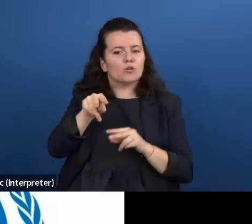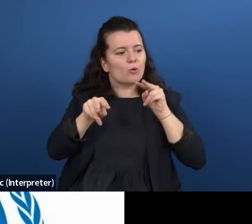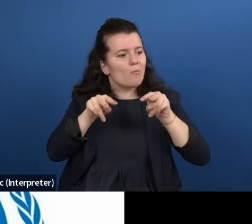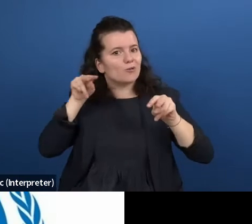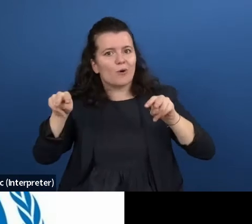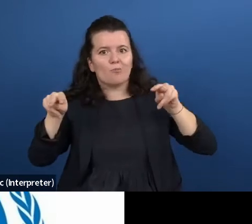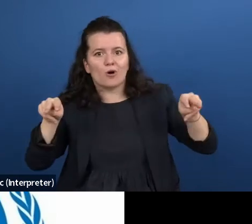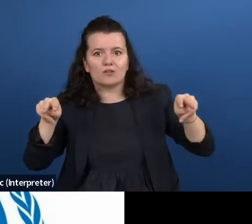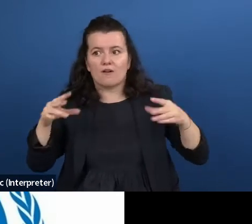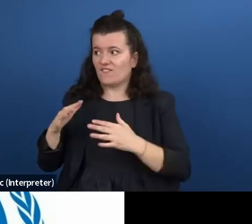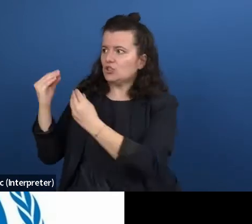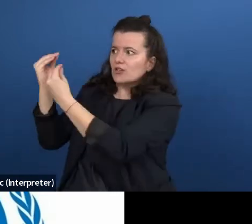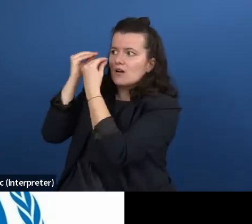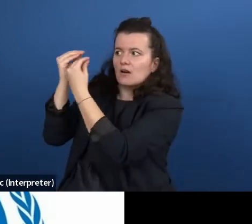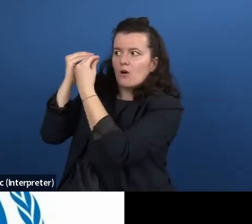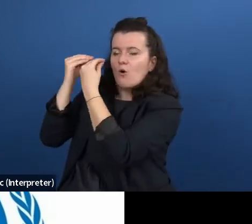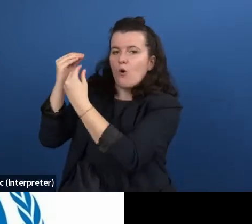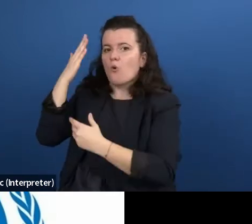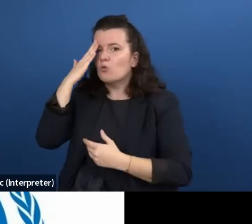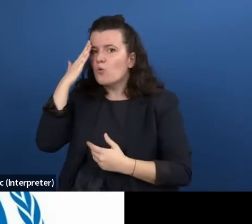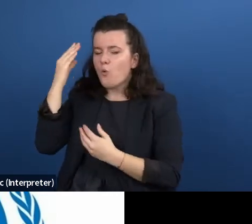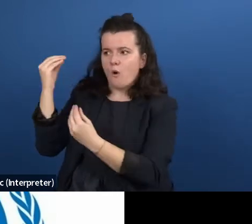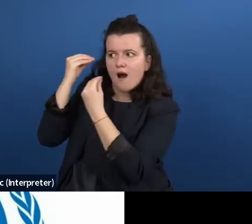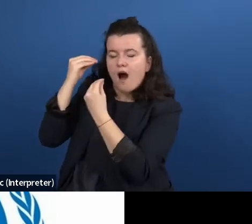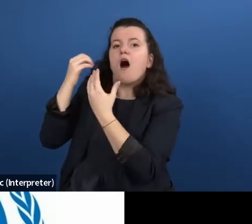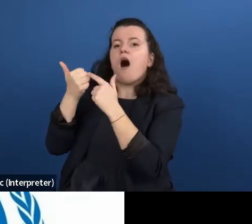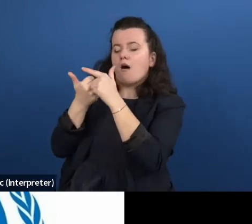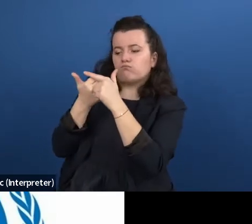any indicators of trafficking for all forms of exploitation.